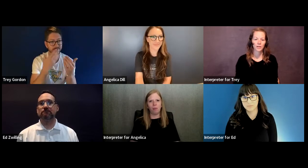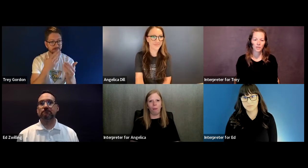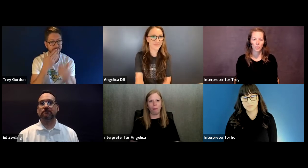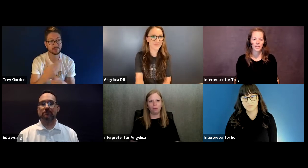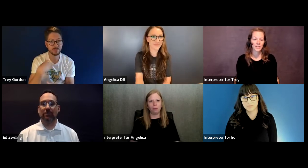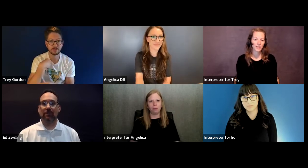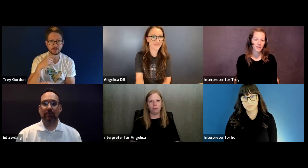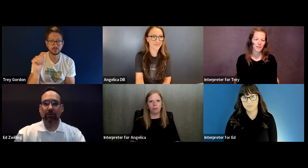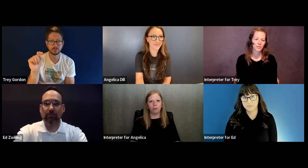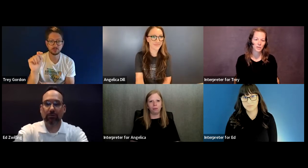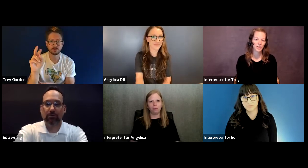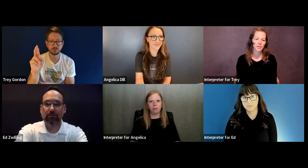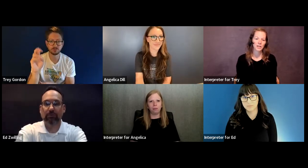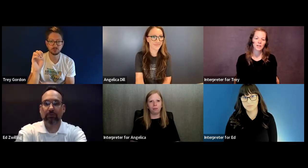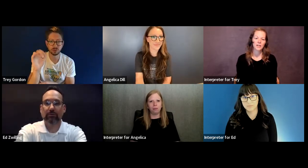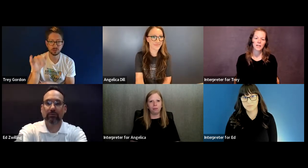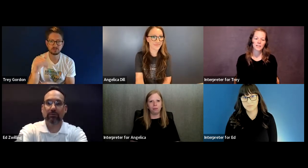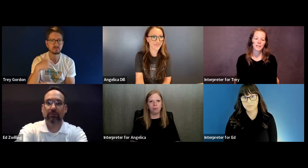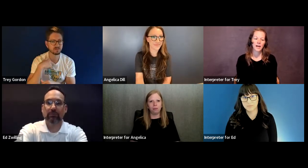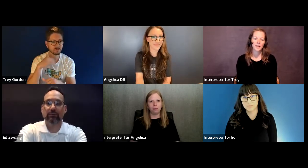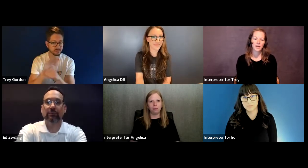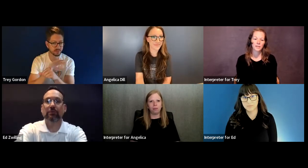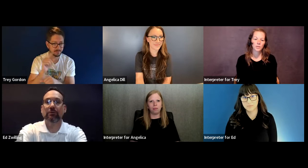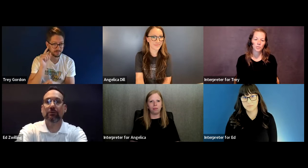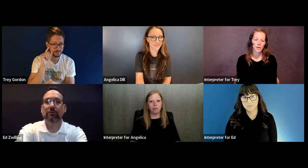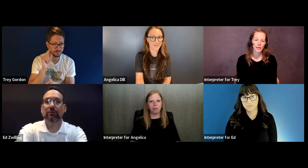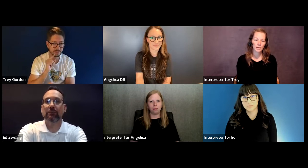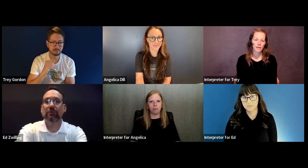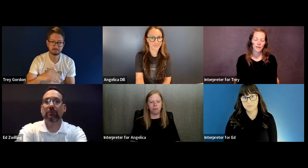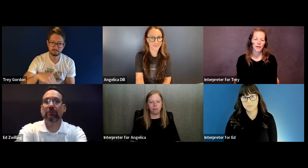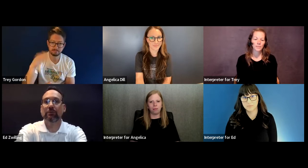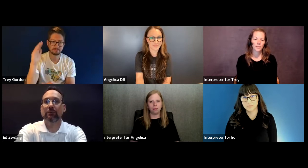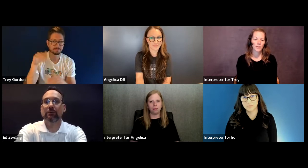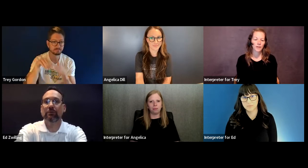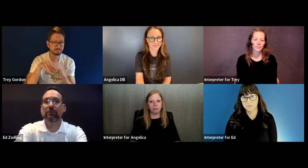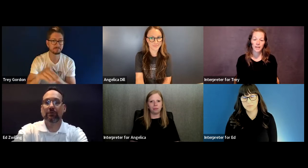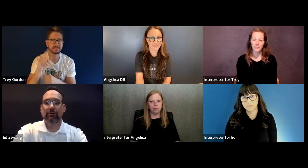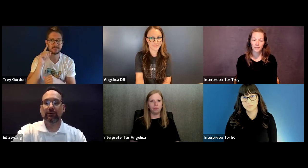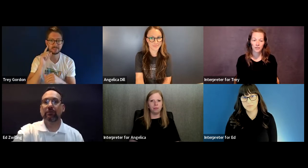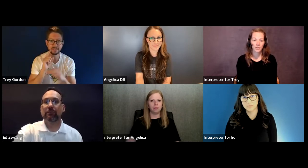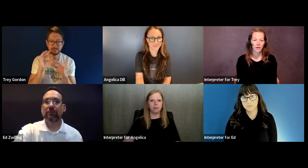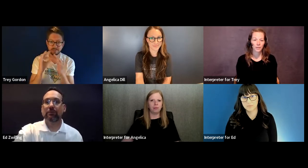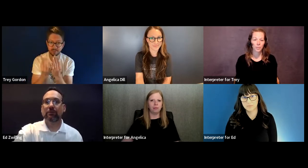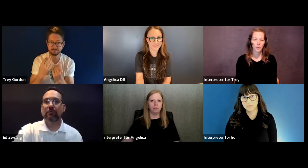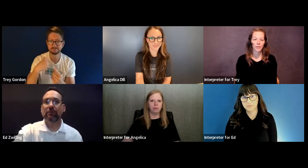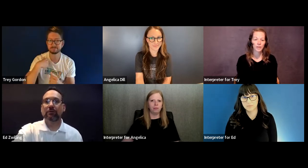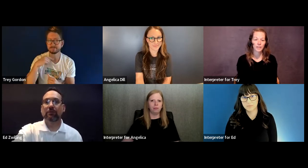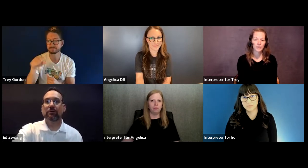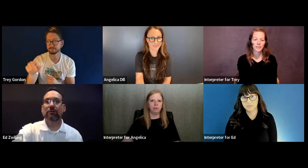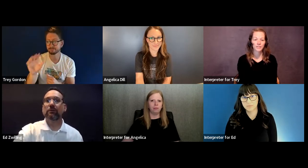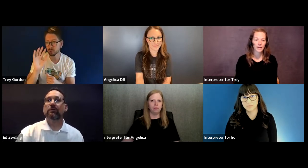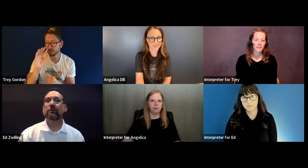of our organization thank you so much yes i am trey i'm deaf born and raised in a deaf family